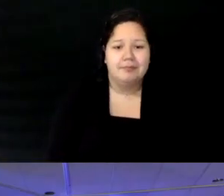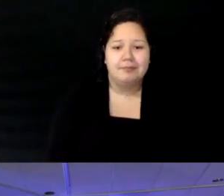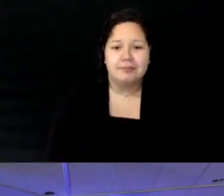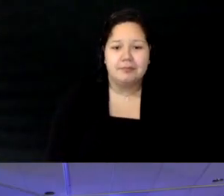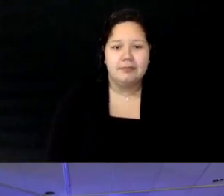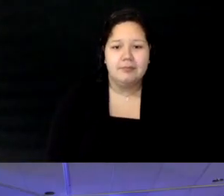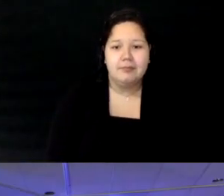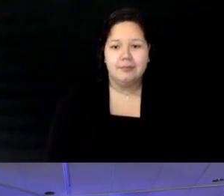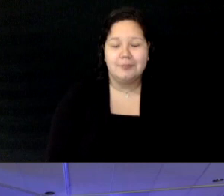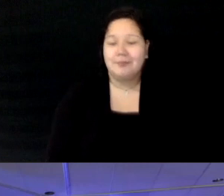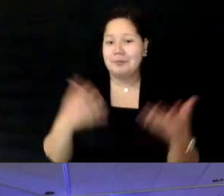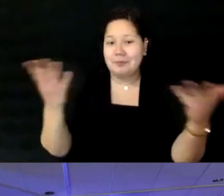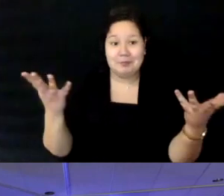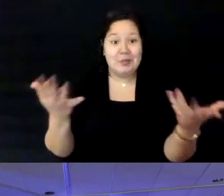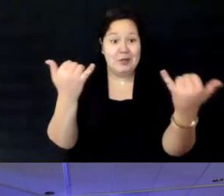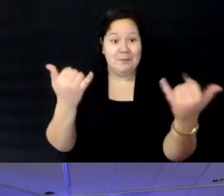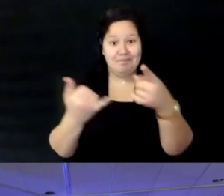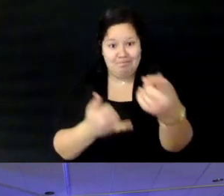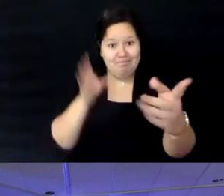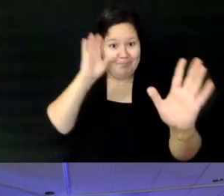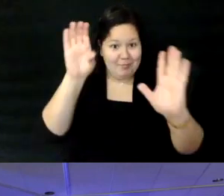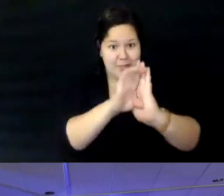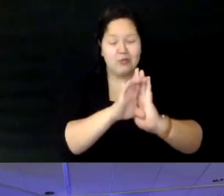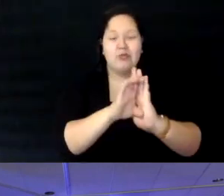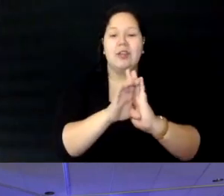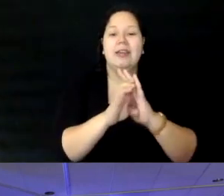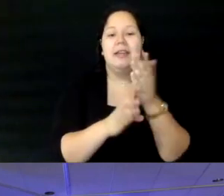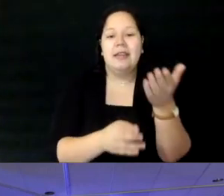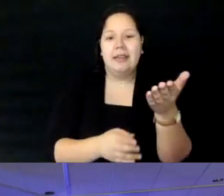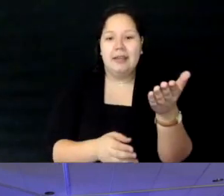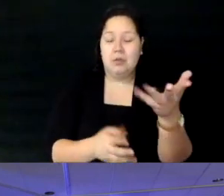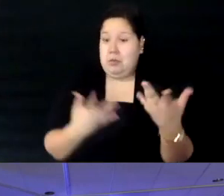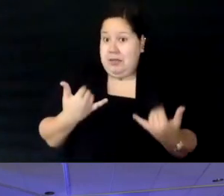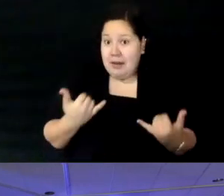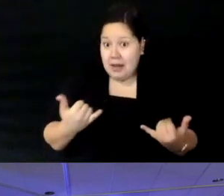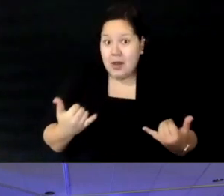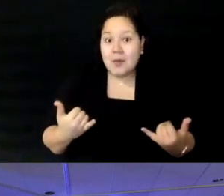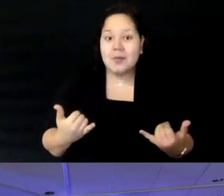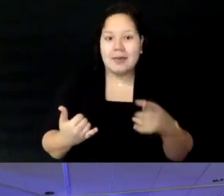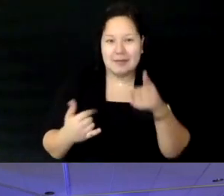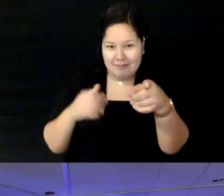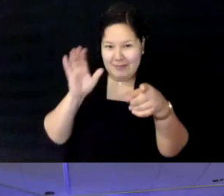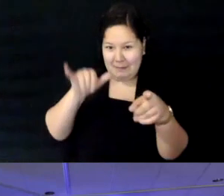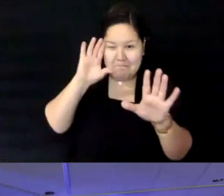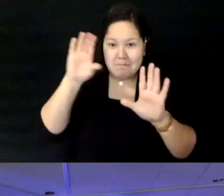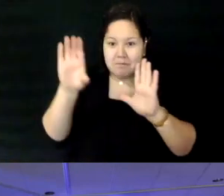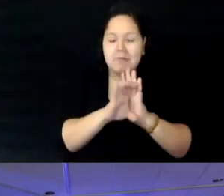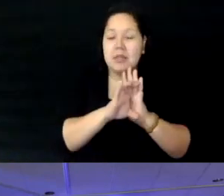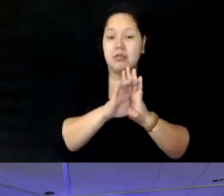Great, so what you see, well, right here, right now, this image is an image of the entrance of